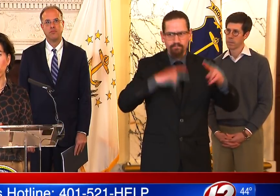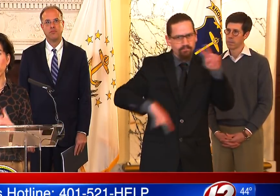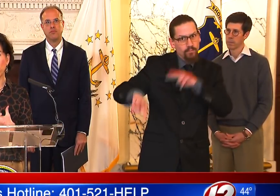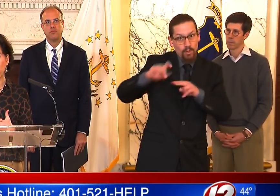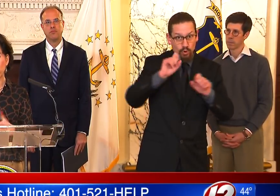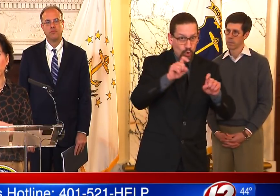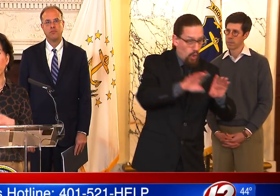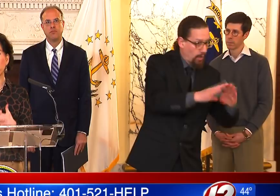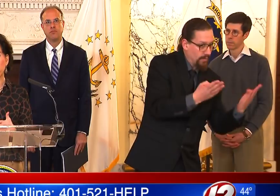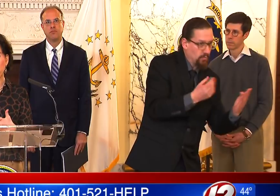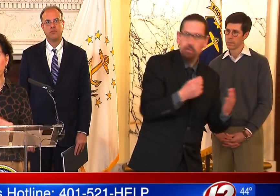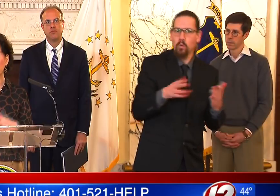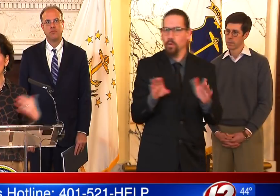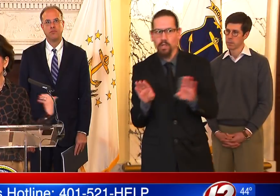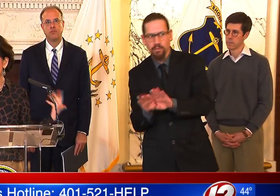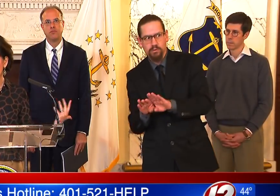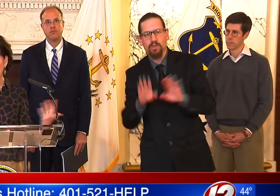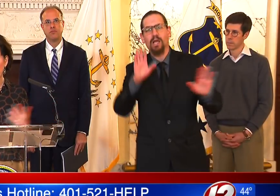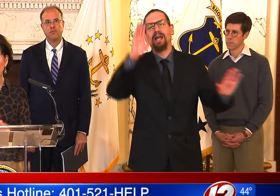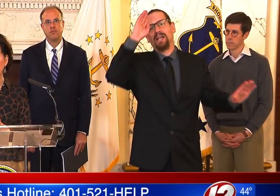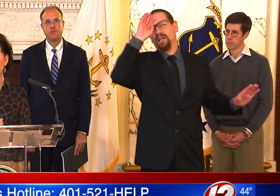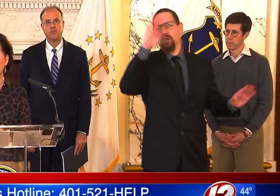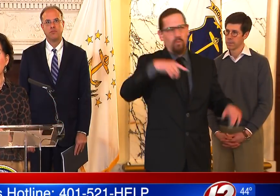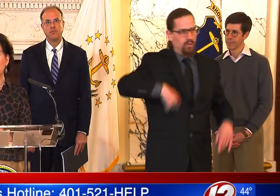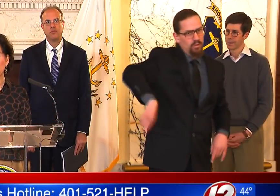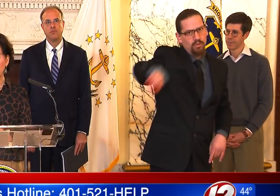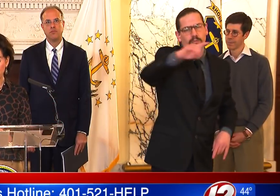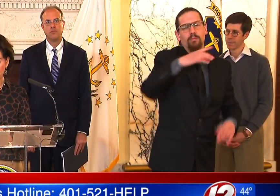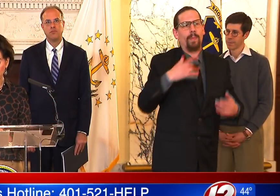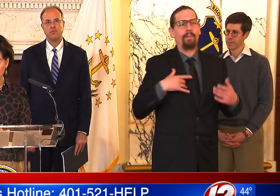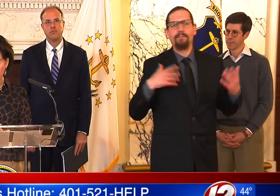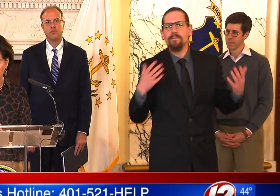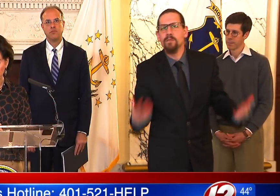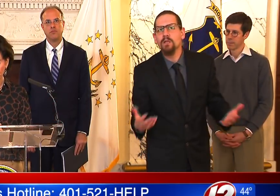AFTER THAT, WE ARE GOING TO VALUATE -- WEEK BY WEEK -- I AM